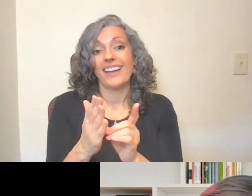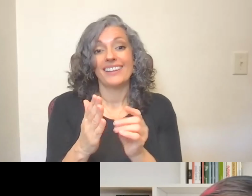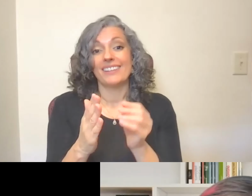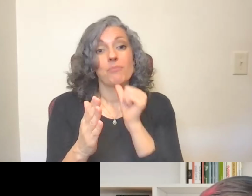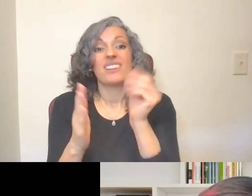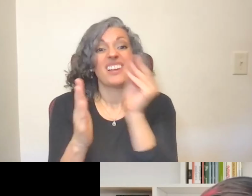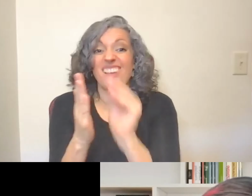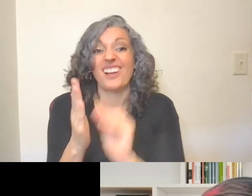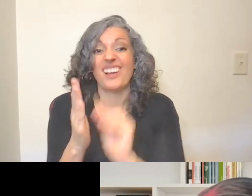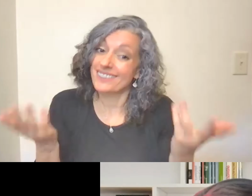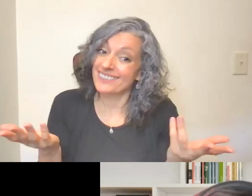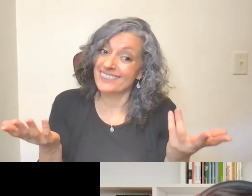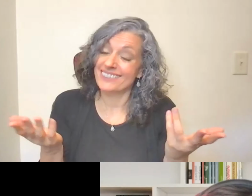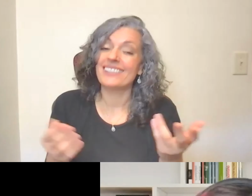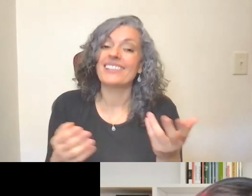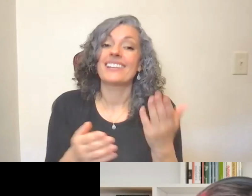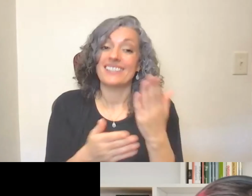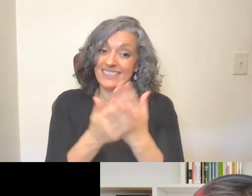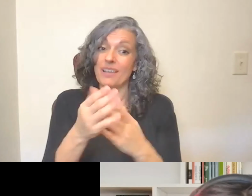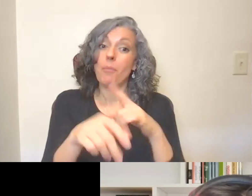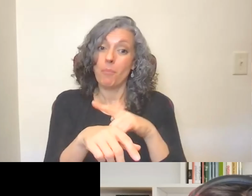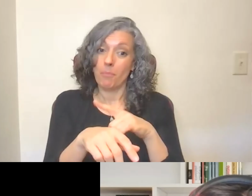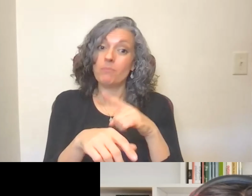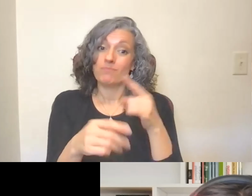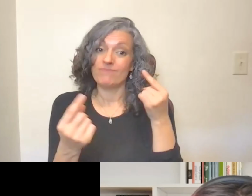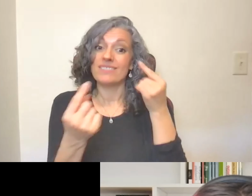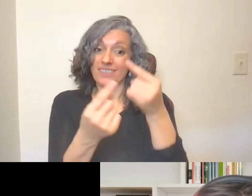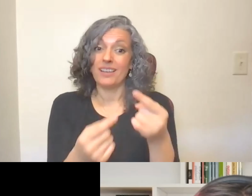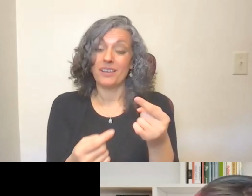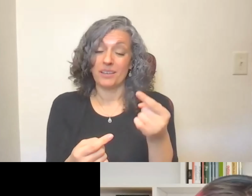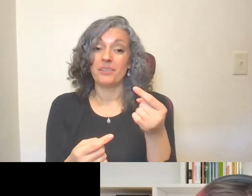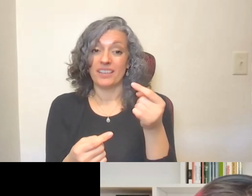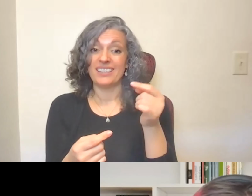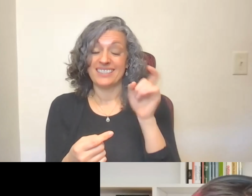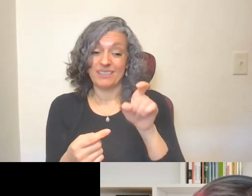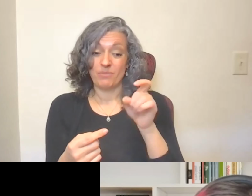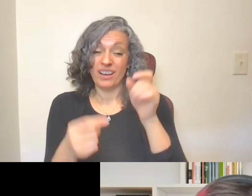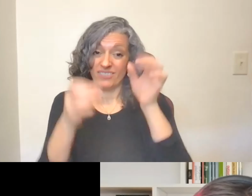at some point someone will have to decide how it's supposed to work." So if no one is saying,